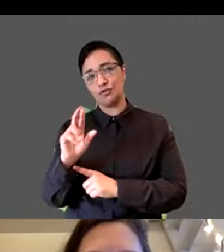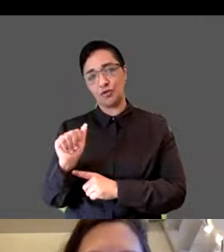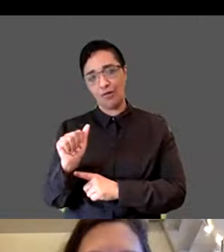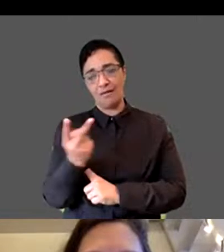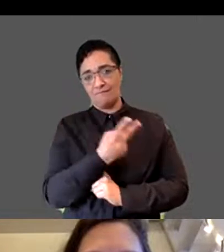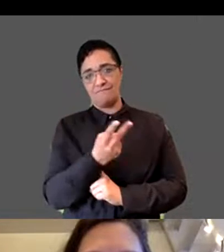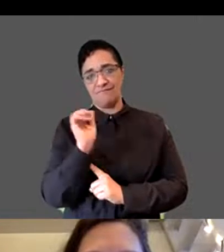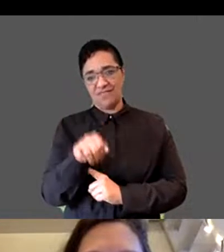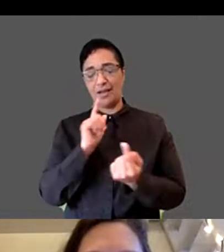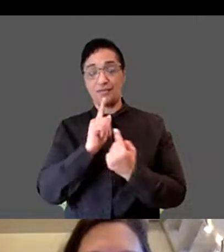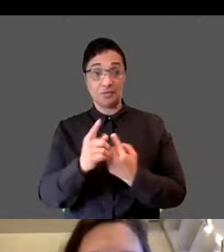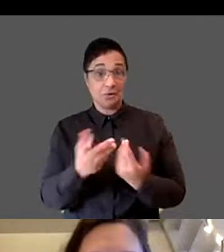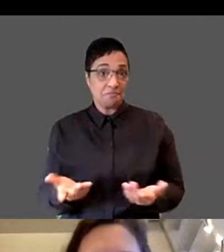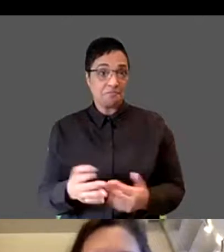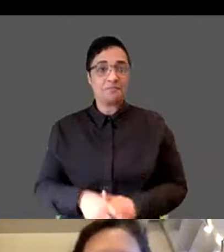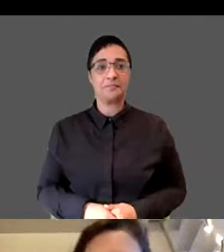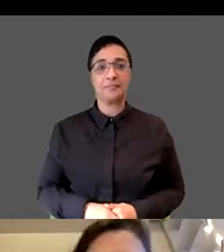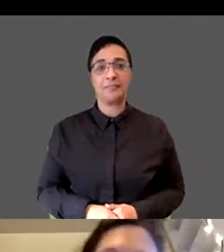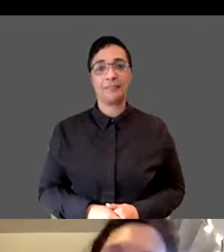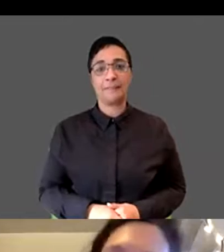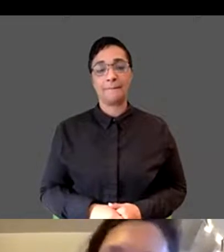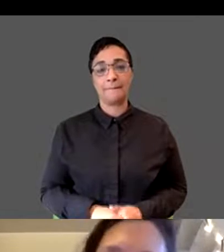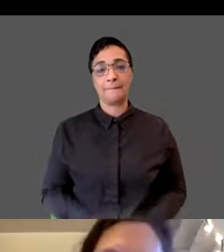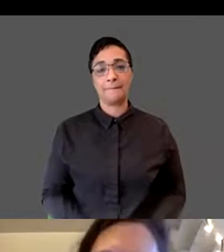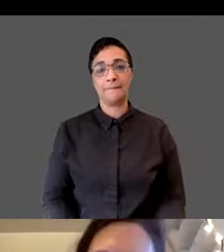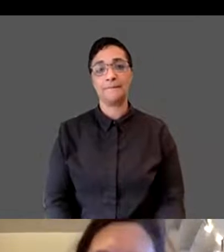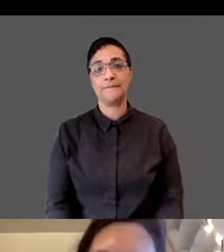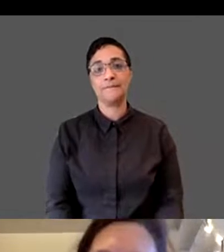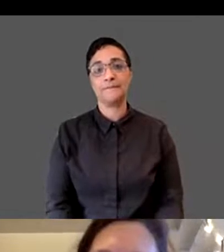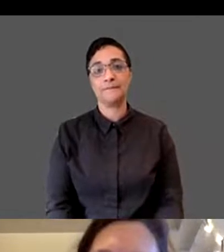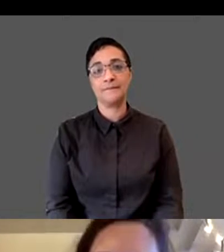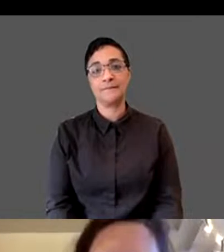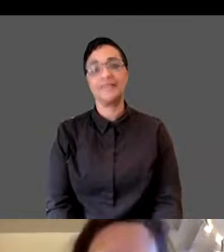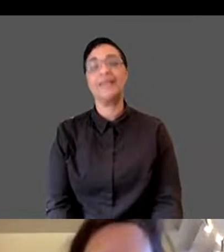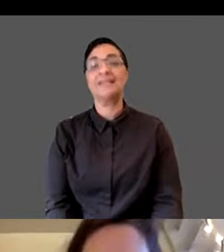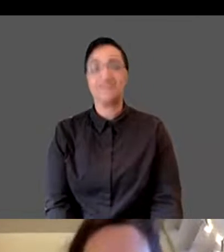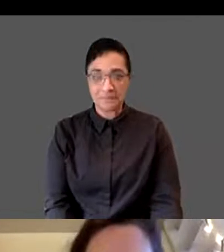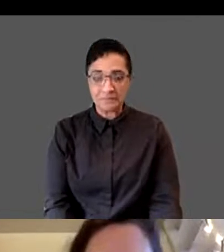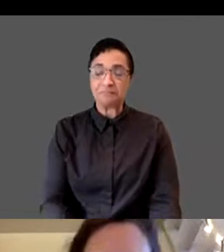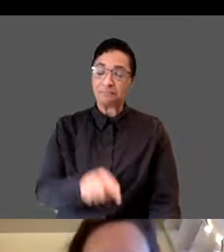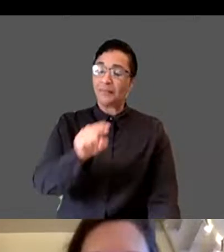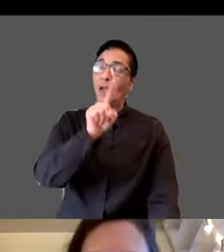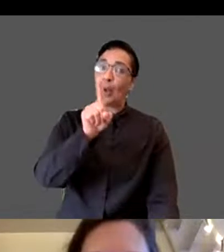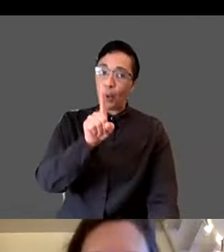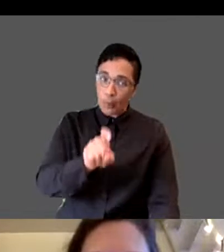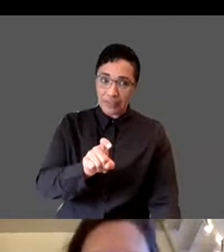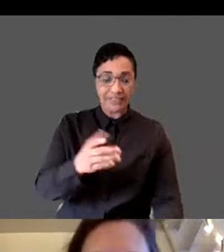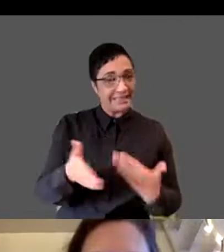something to contribute. It is a difficult question.